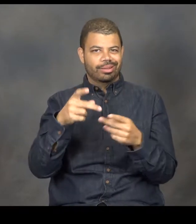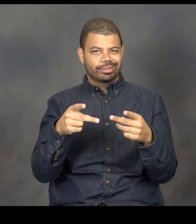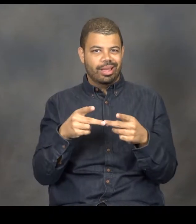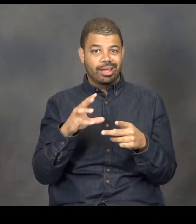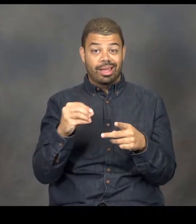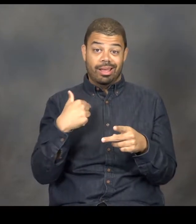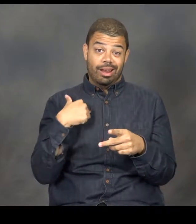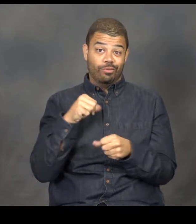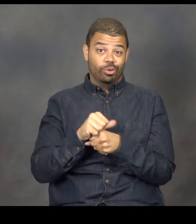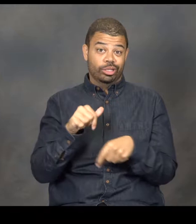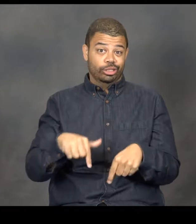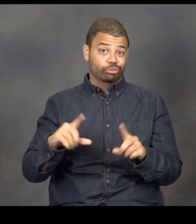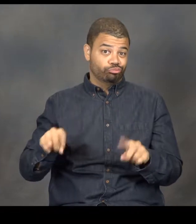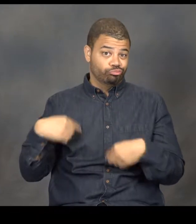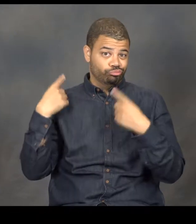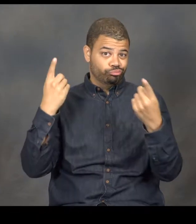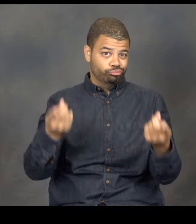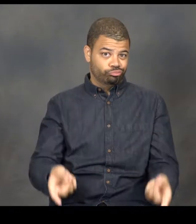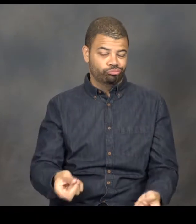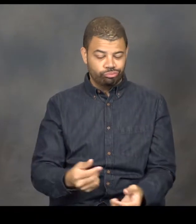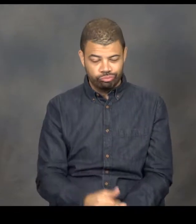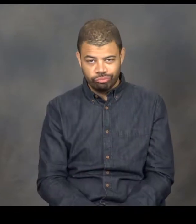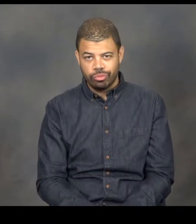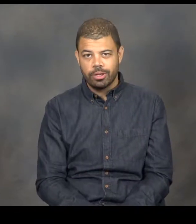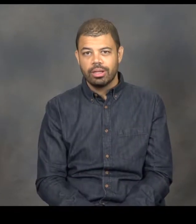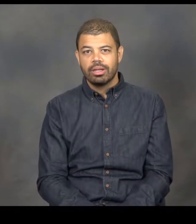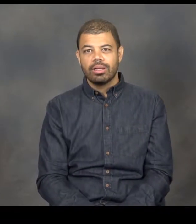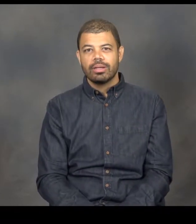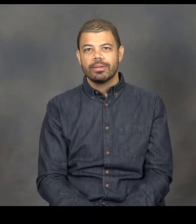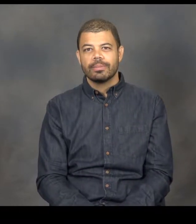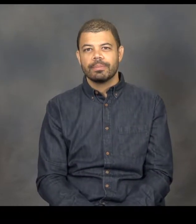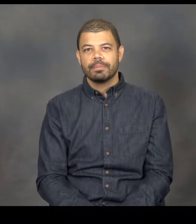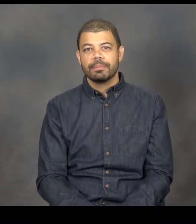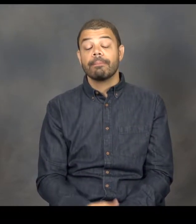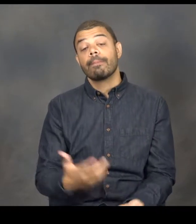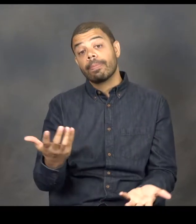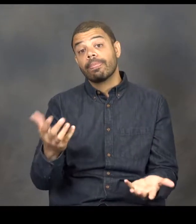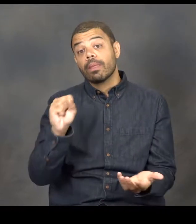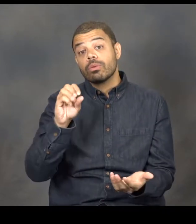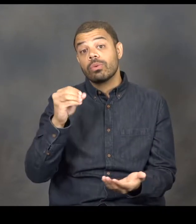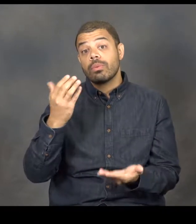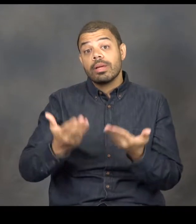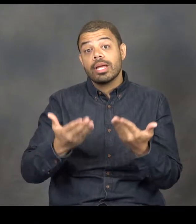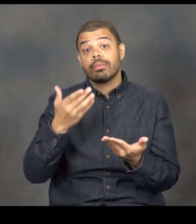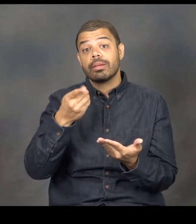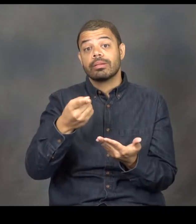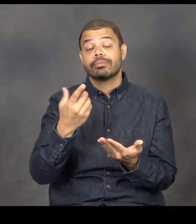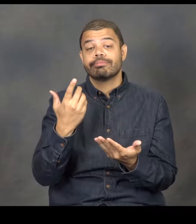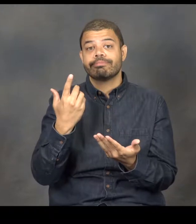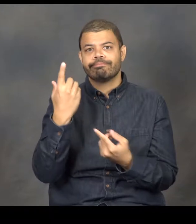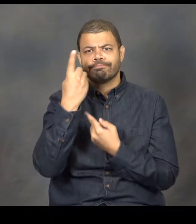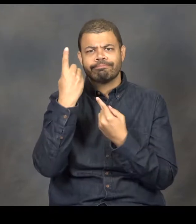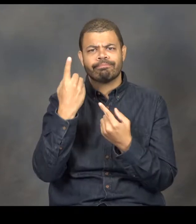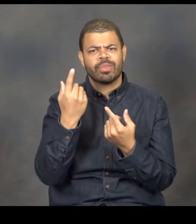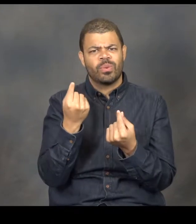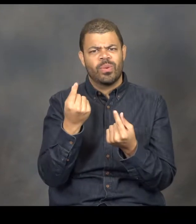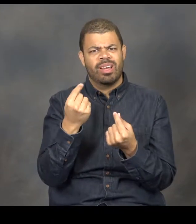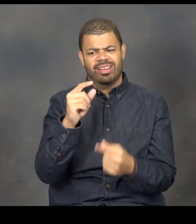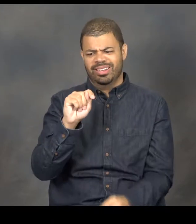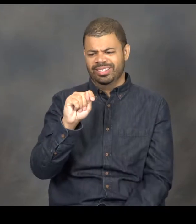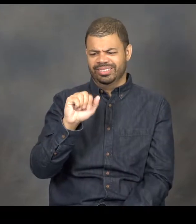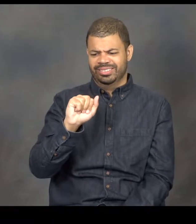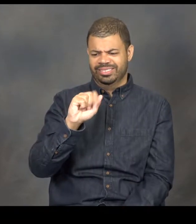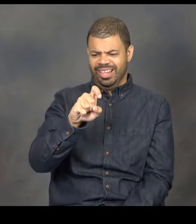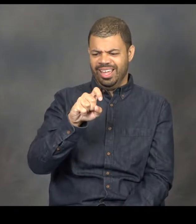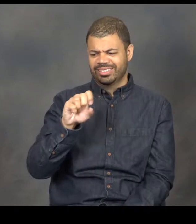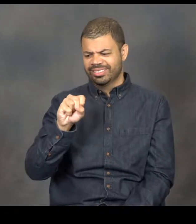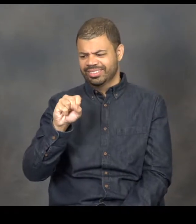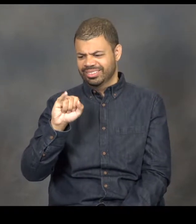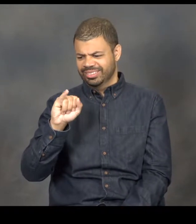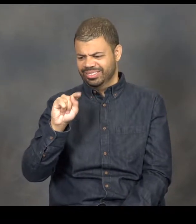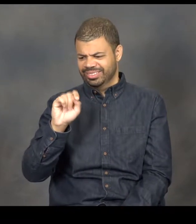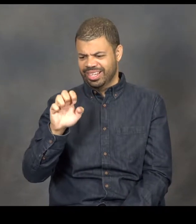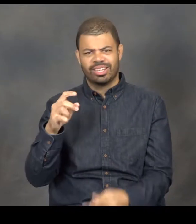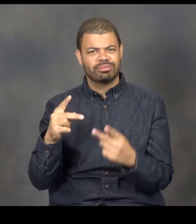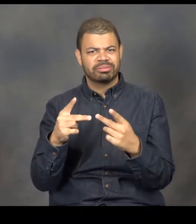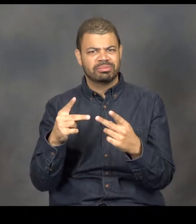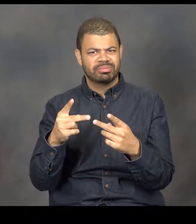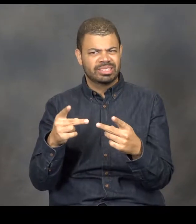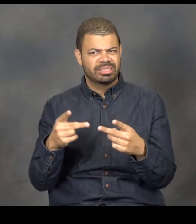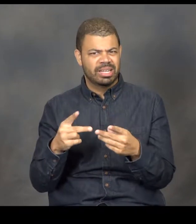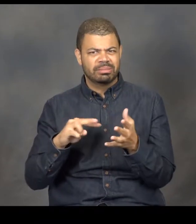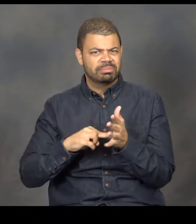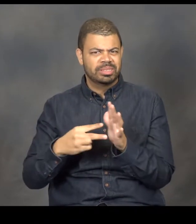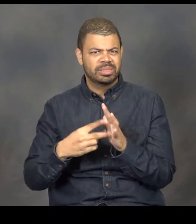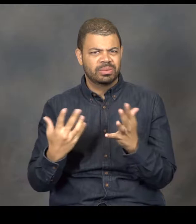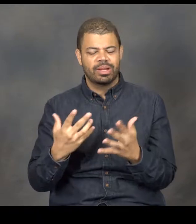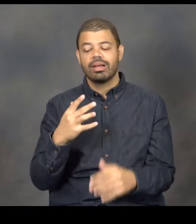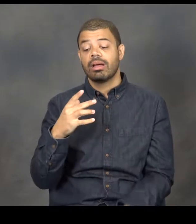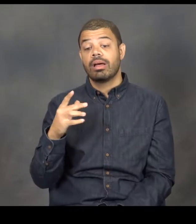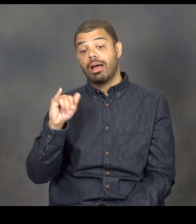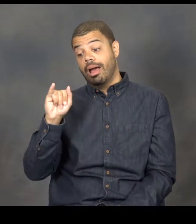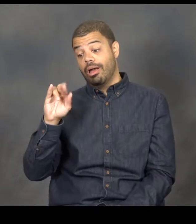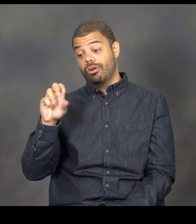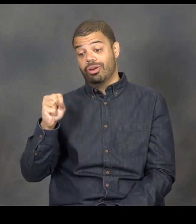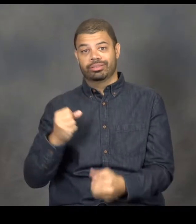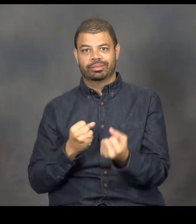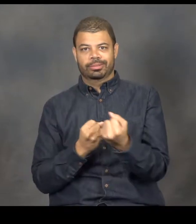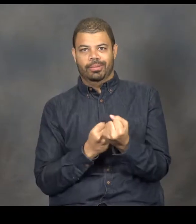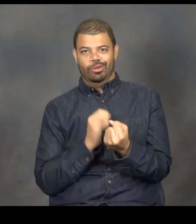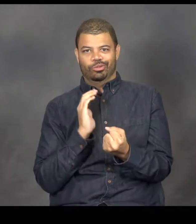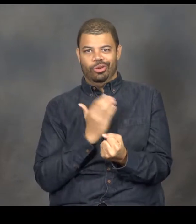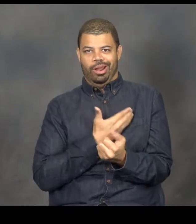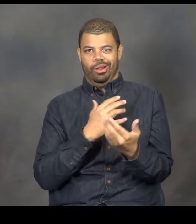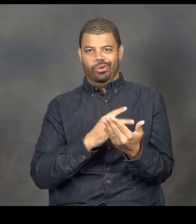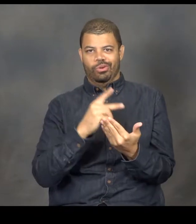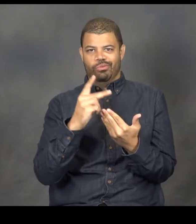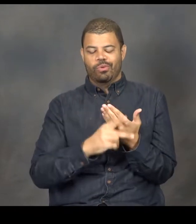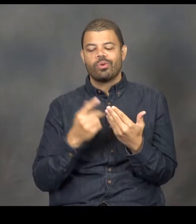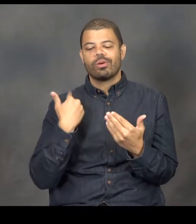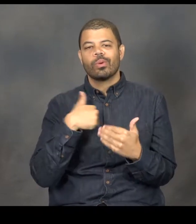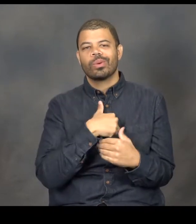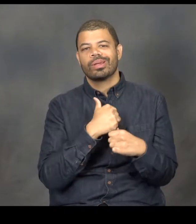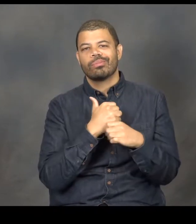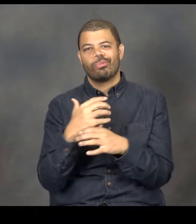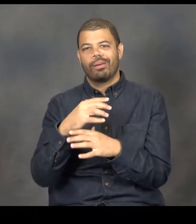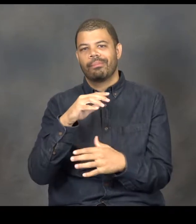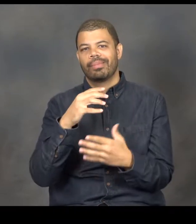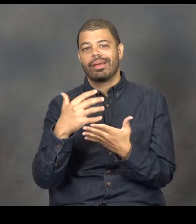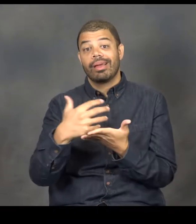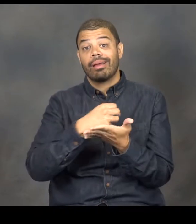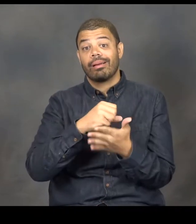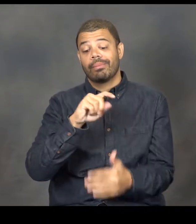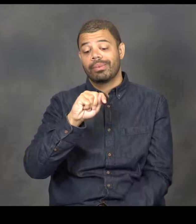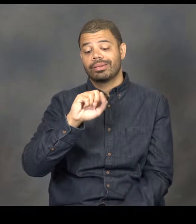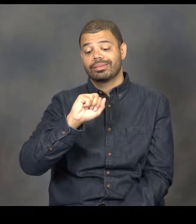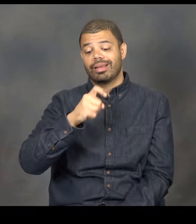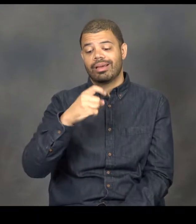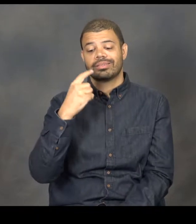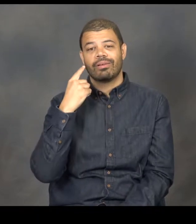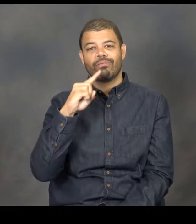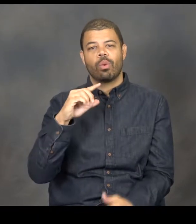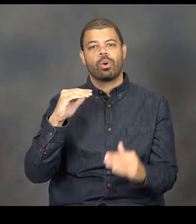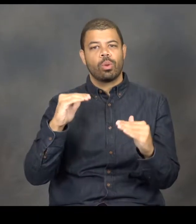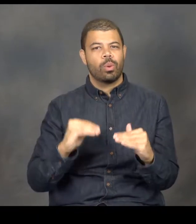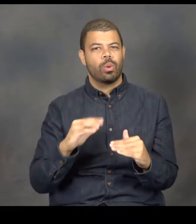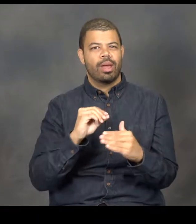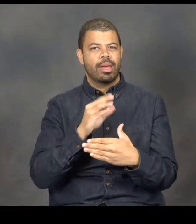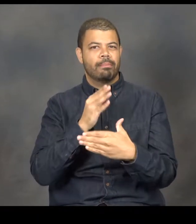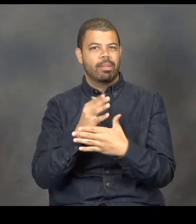So you may be asking what is a tax site?